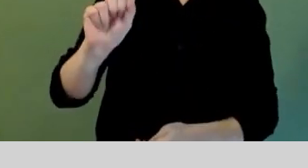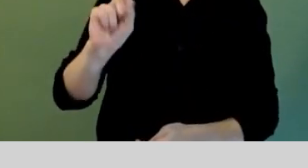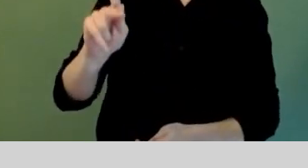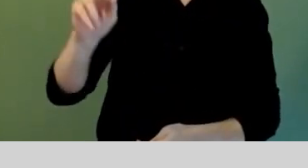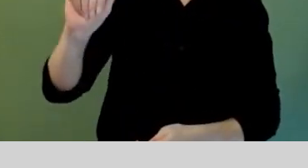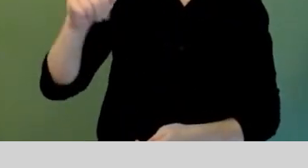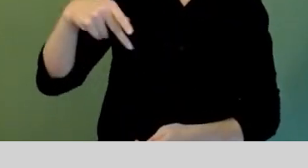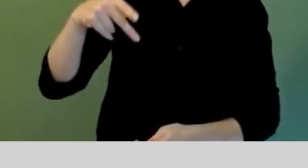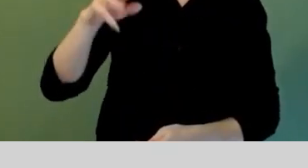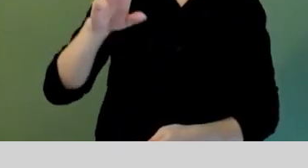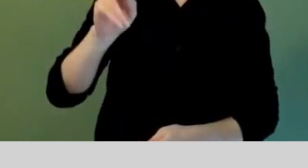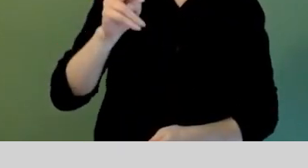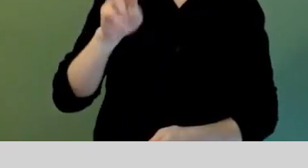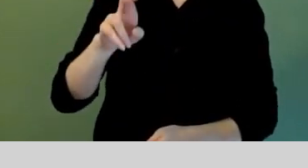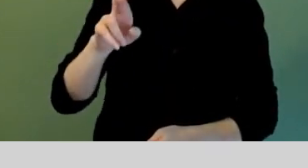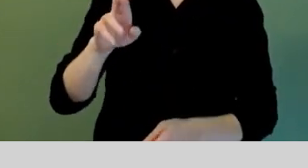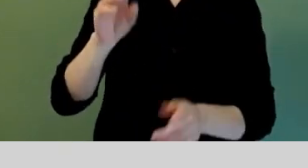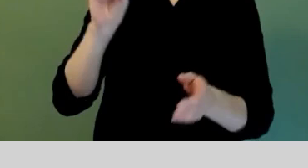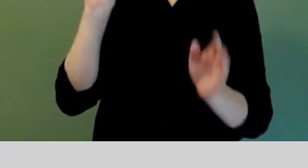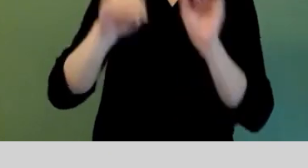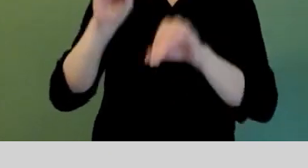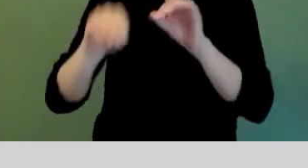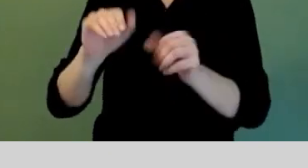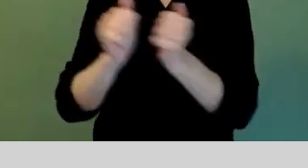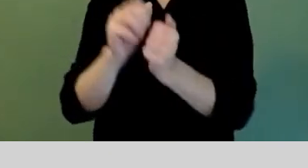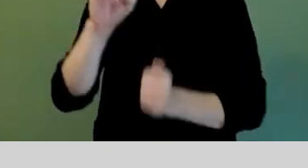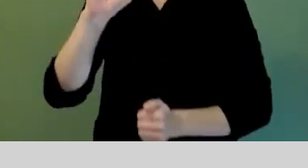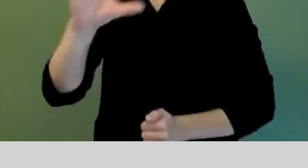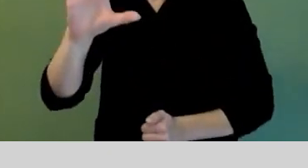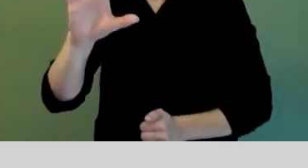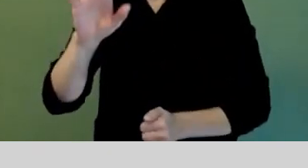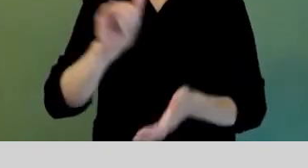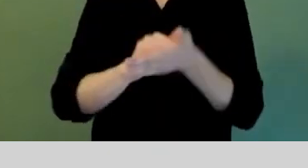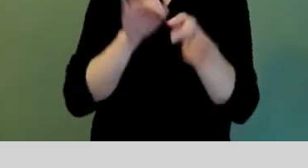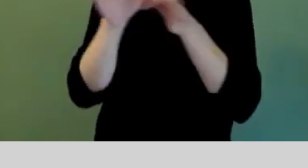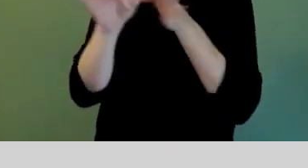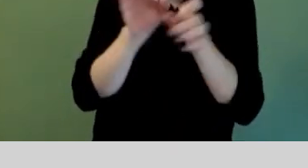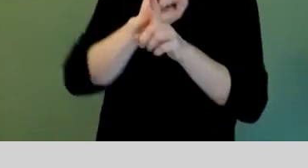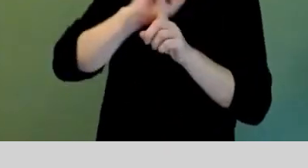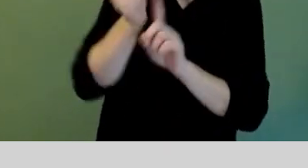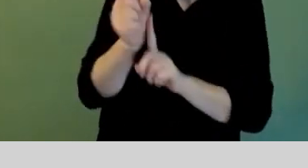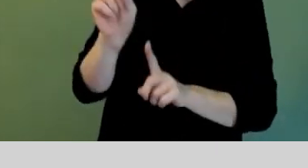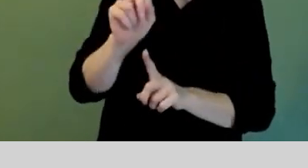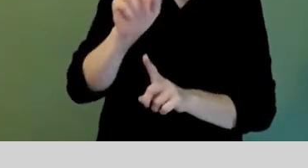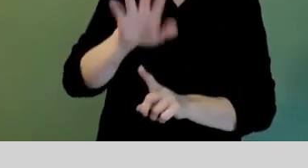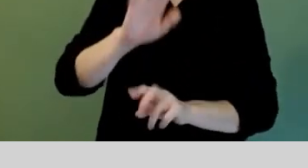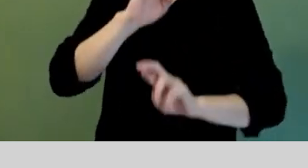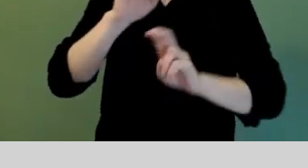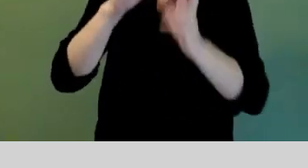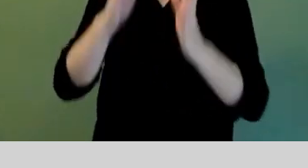The route decorators that you use specify the circumstances in which our responder function will get code.